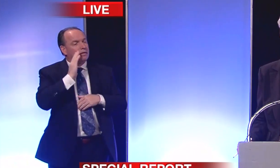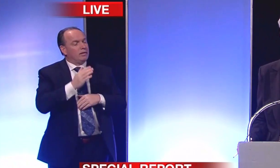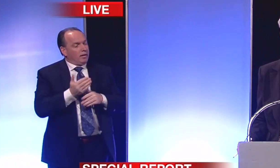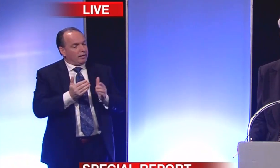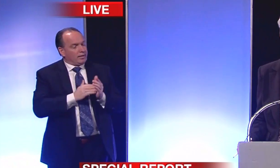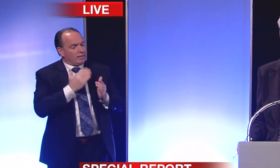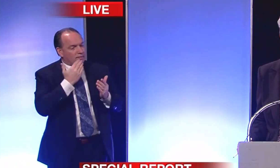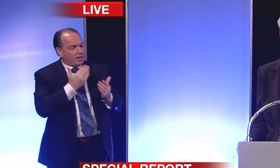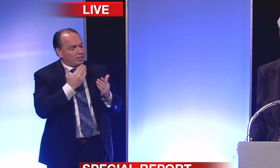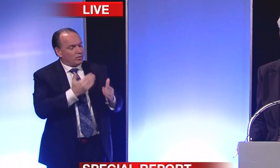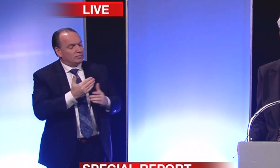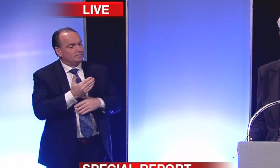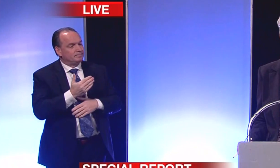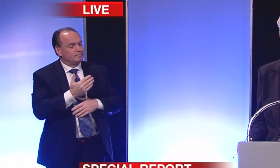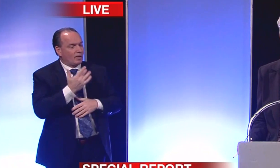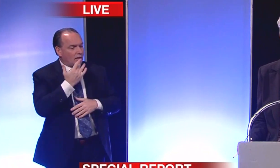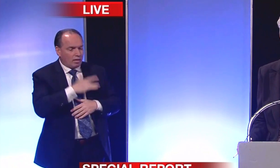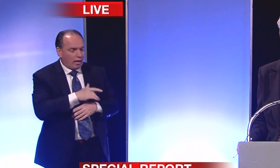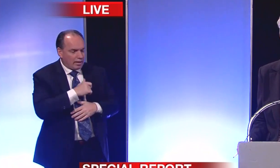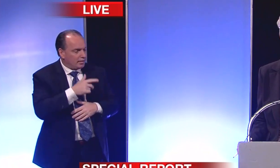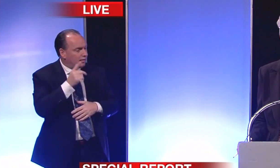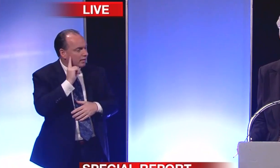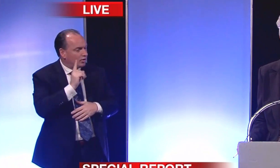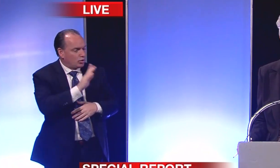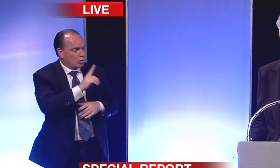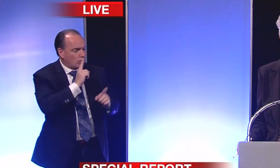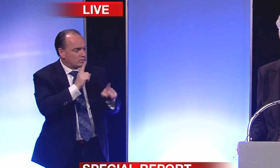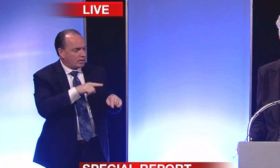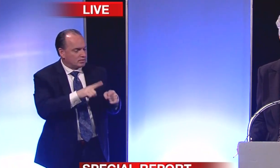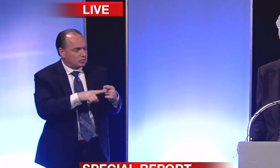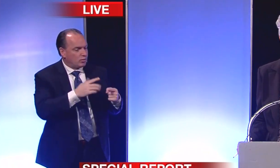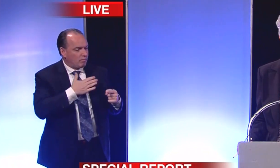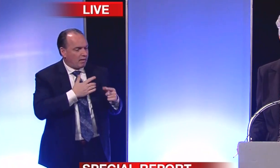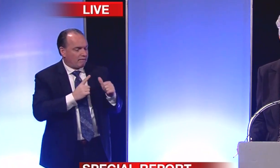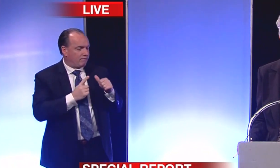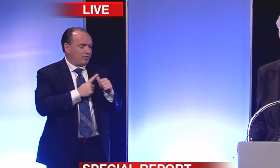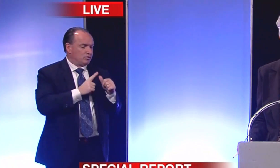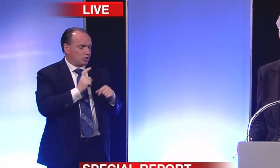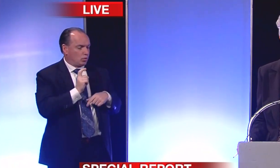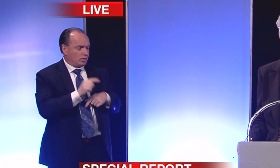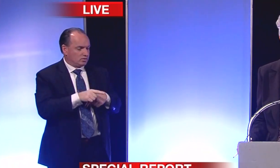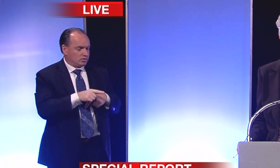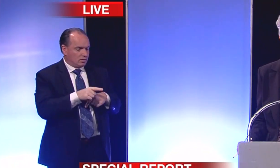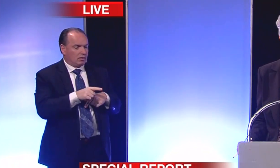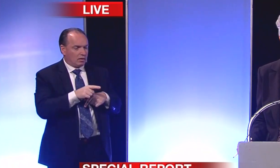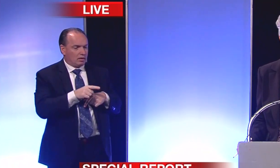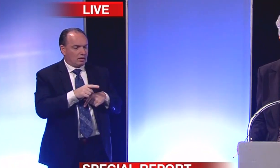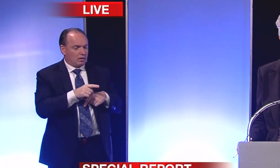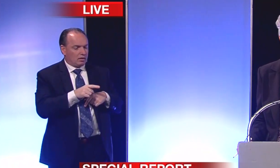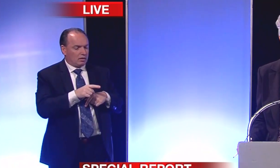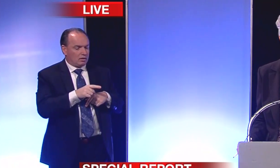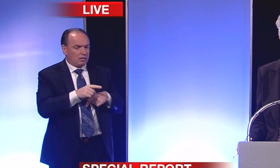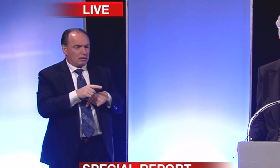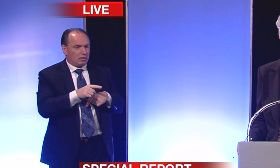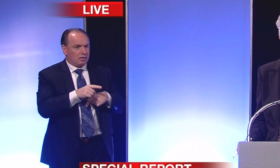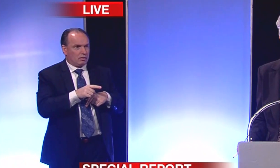DID NOT TALK TO? I'M GONNA GO BACK TO THE ERIE TIMES NEWS. I UNFORTUNATELY DID NOT GET